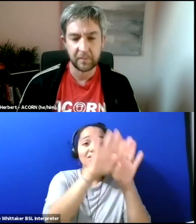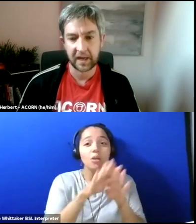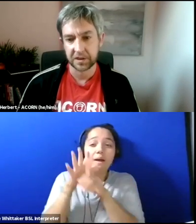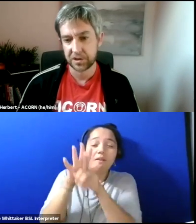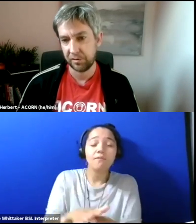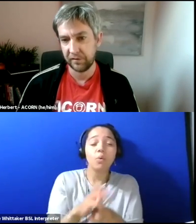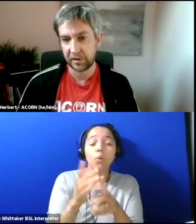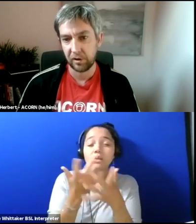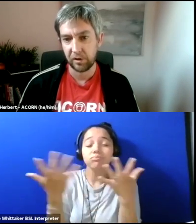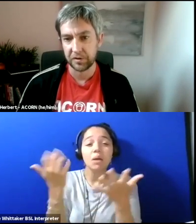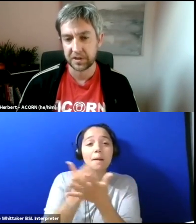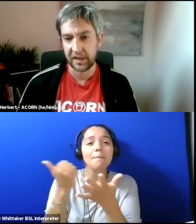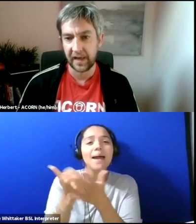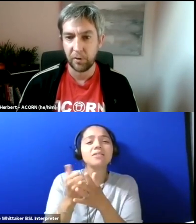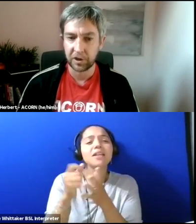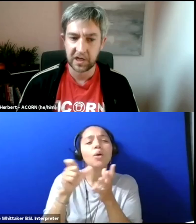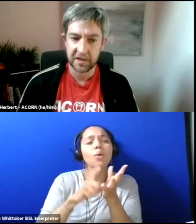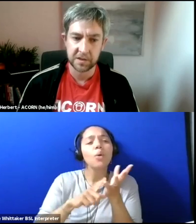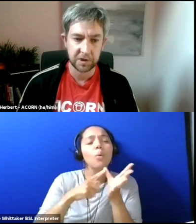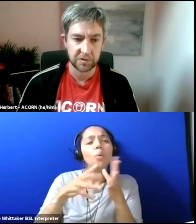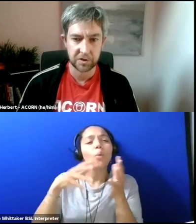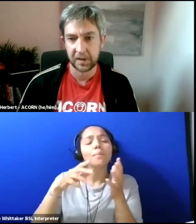number of banks to remove the clause in their mortgage lenders, which